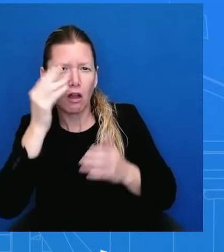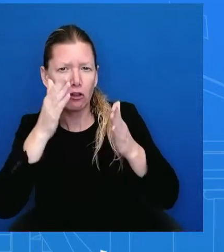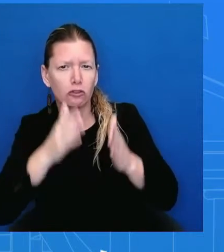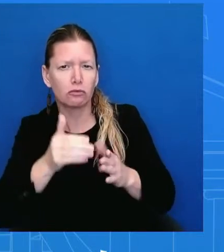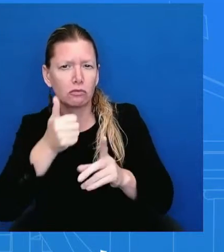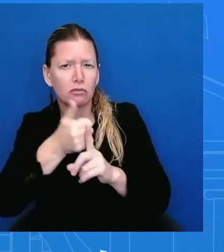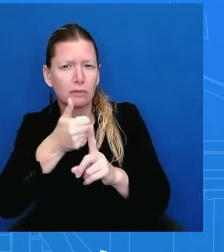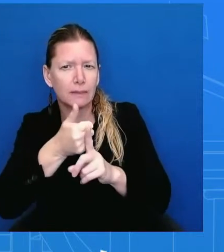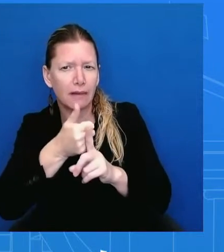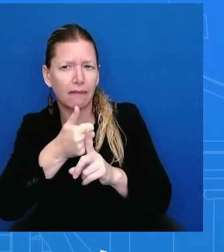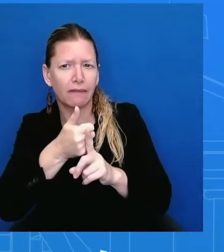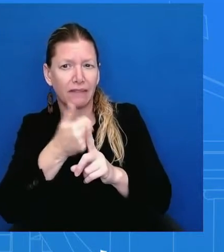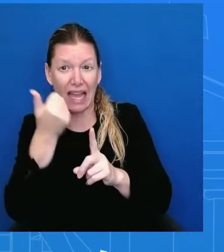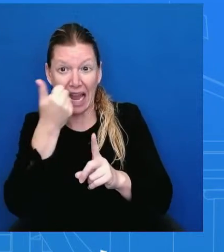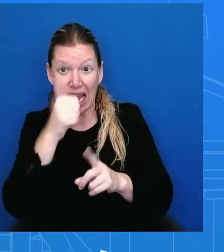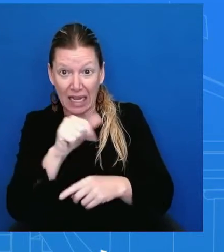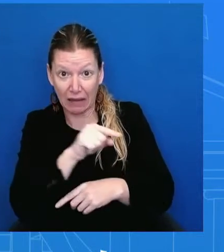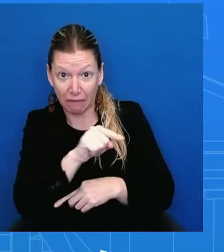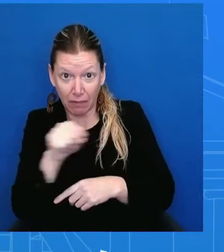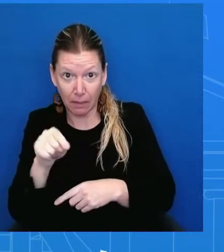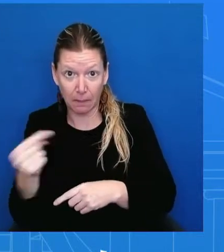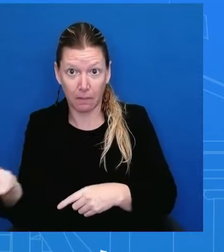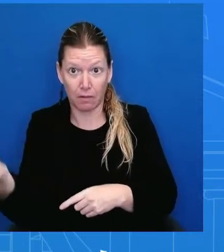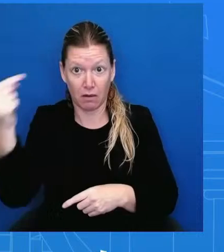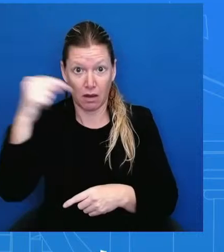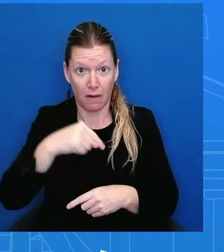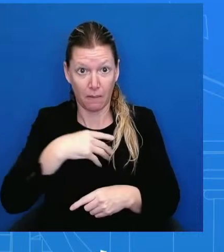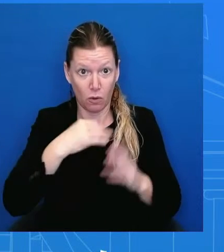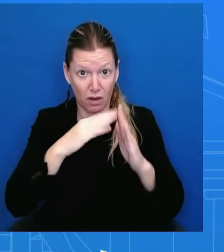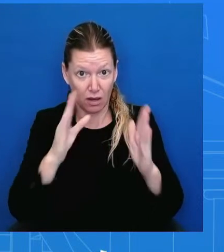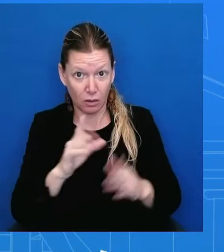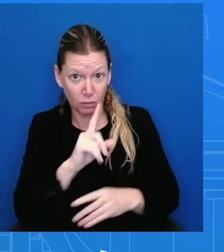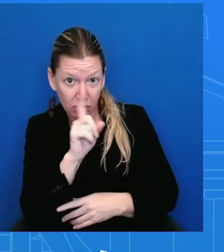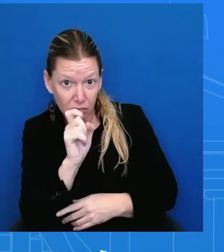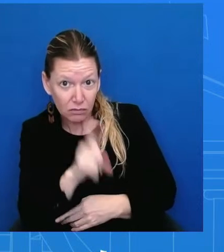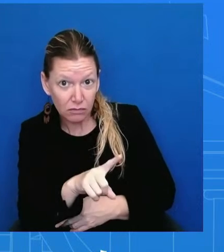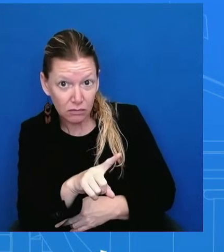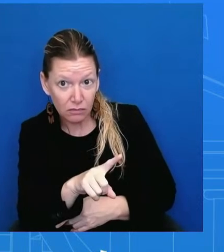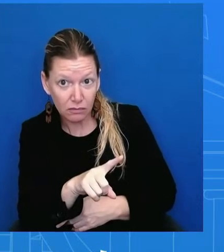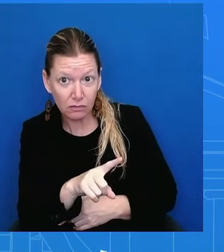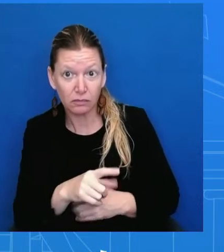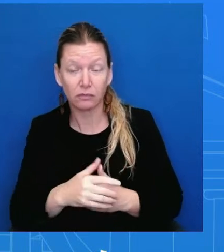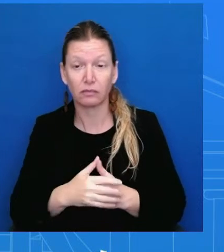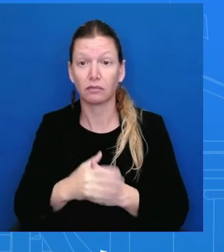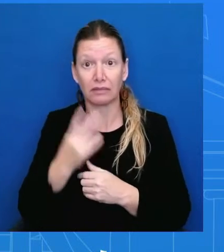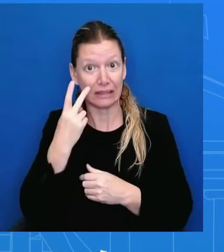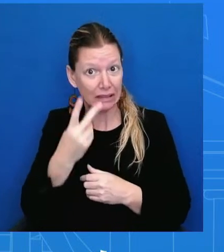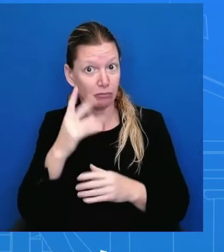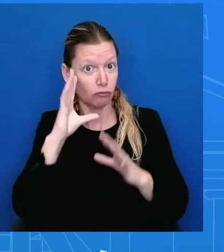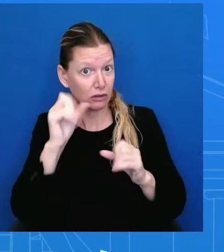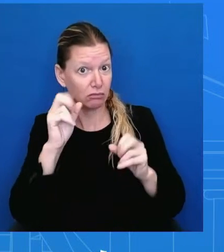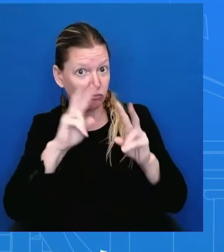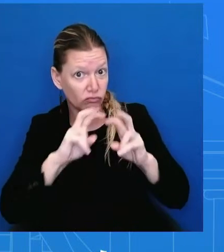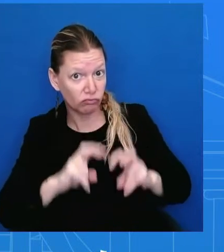to visit President Biden? Ms. Jean-Pierre: What I can tell you during those exams that he -- that we have been able to do